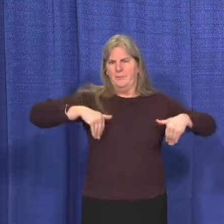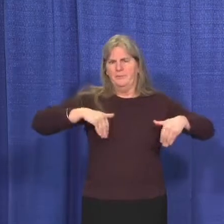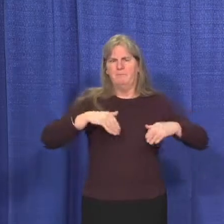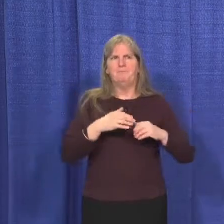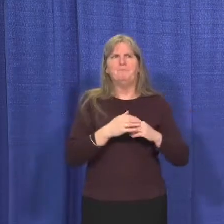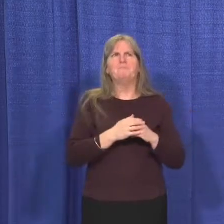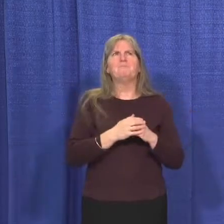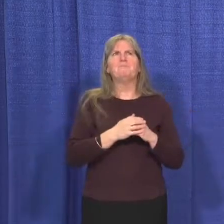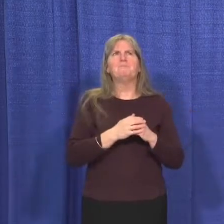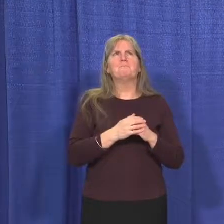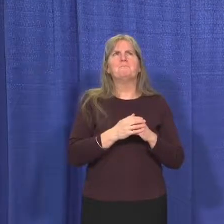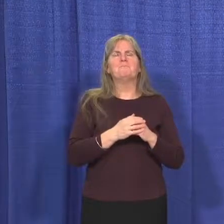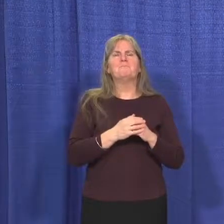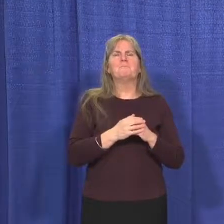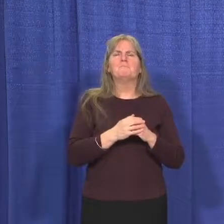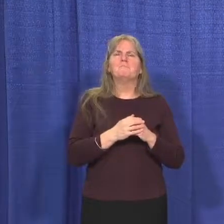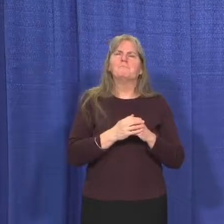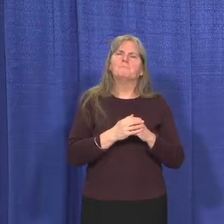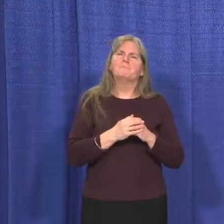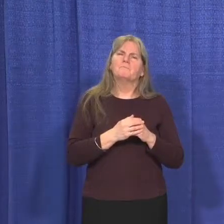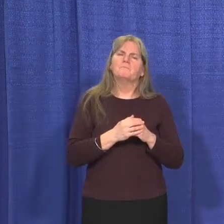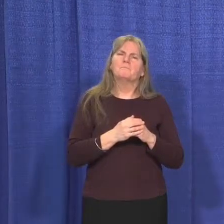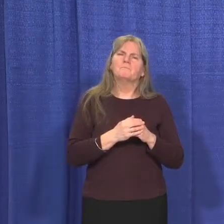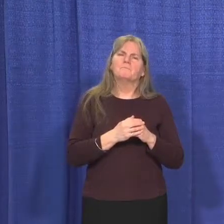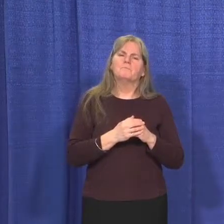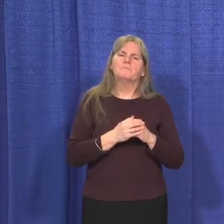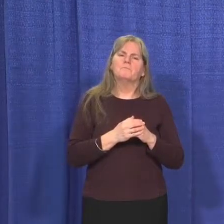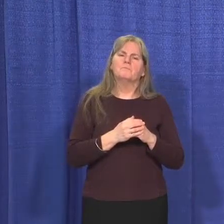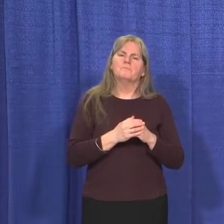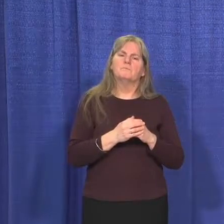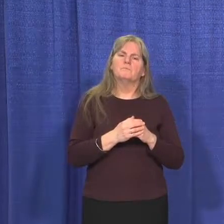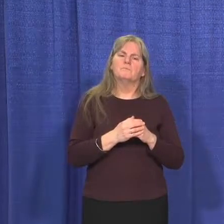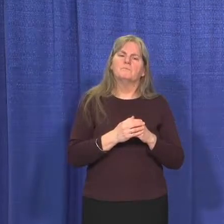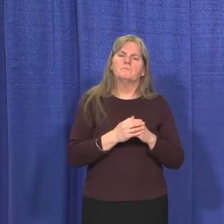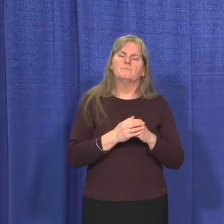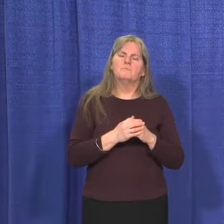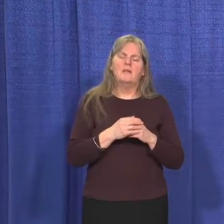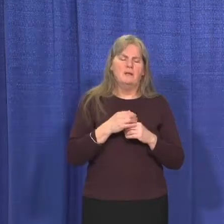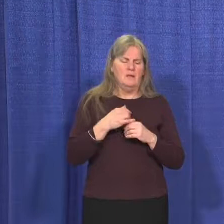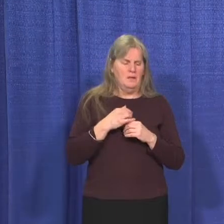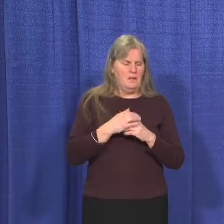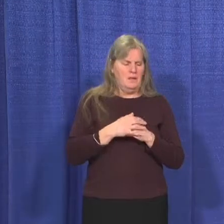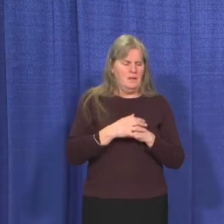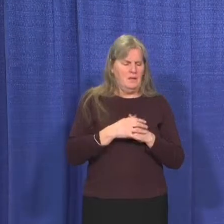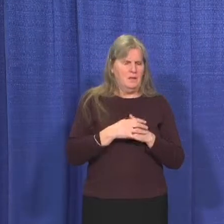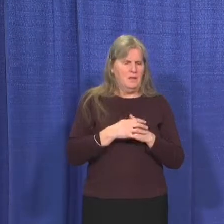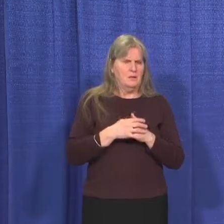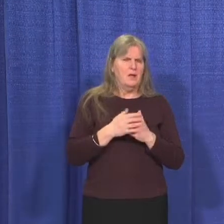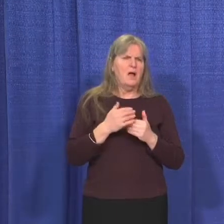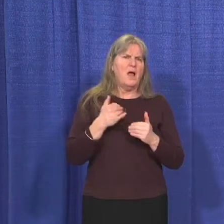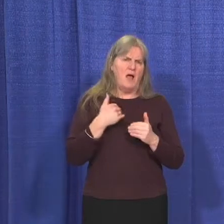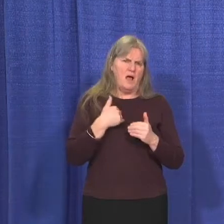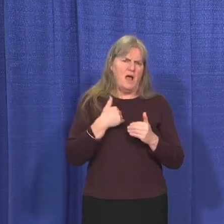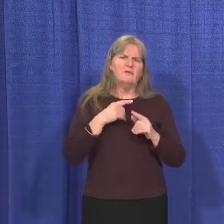answer is at this point. And I think there are, you know, there are different